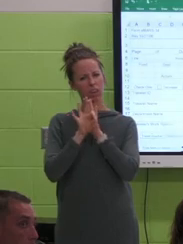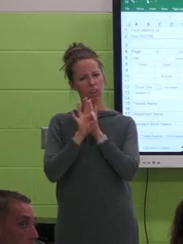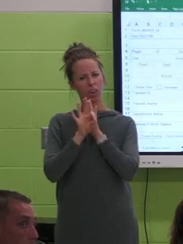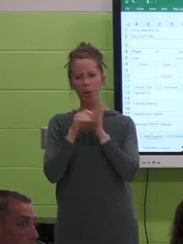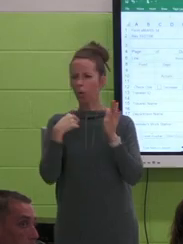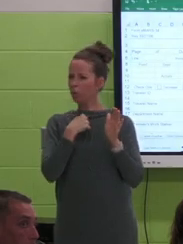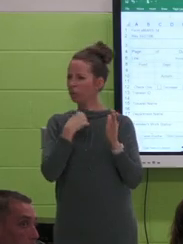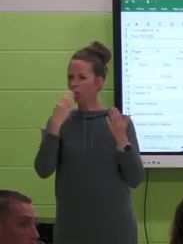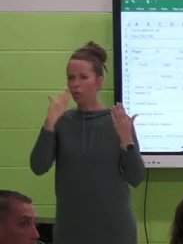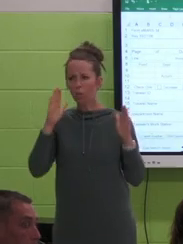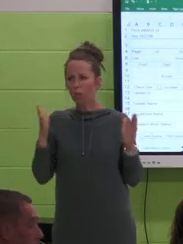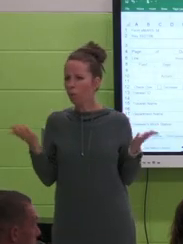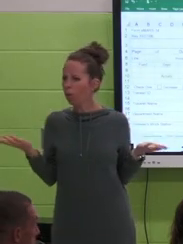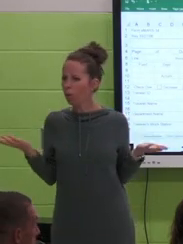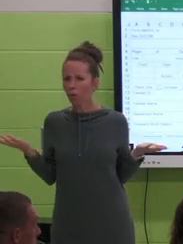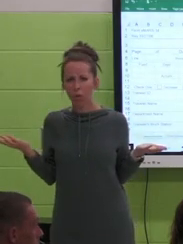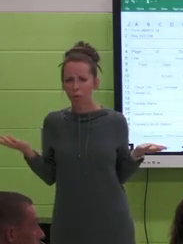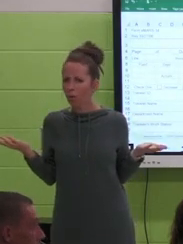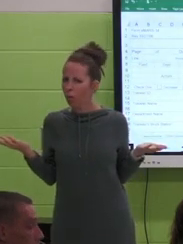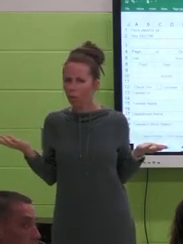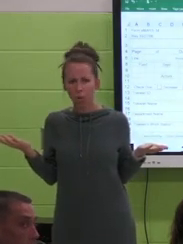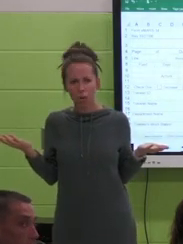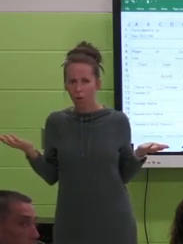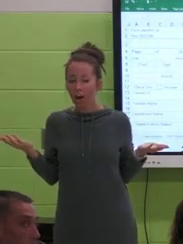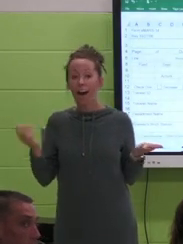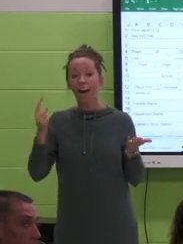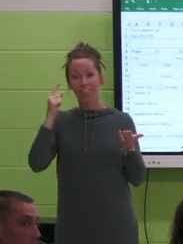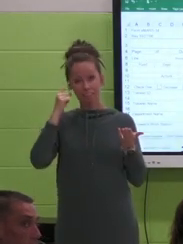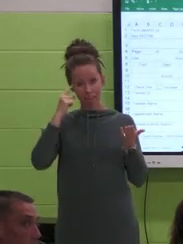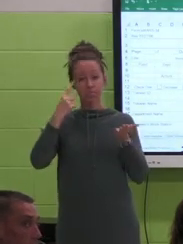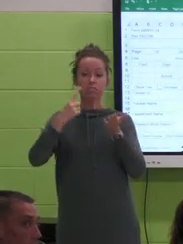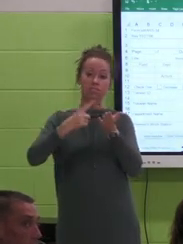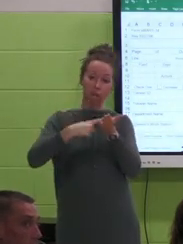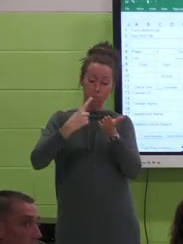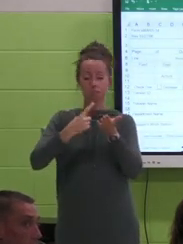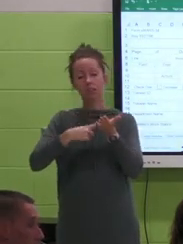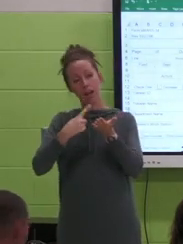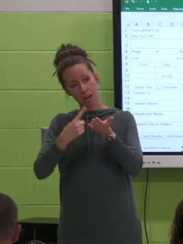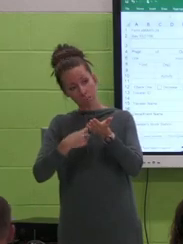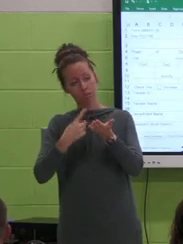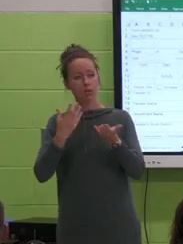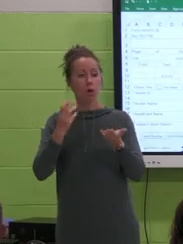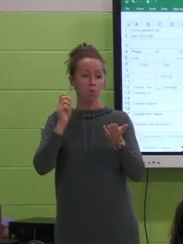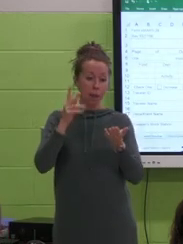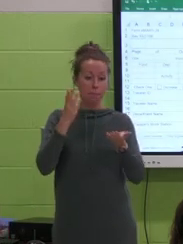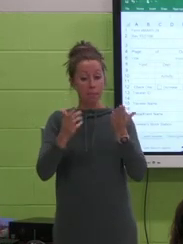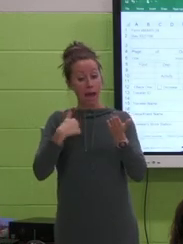know what account okay and I think that there have been times like okay maybe I'm doing operations